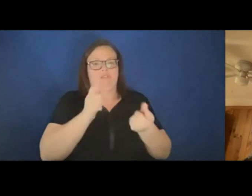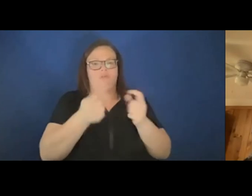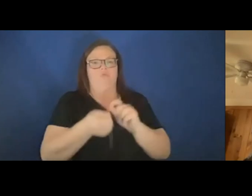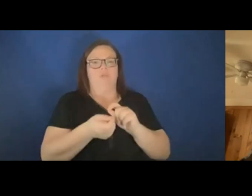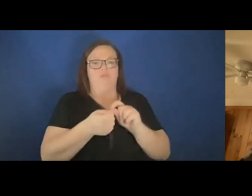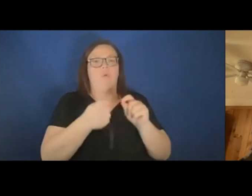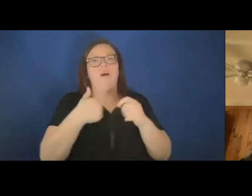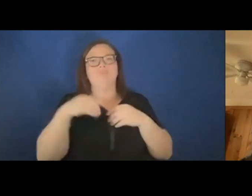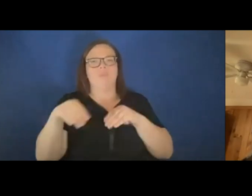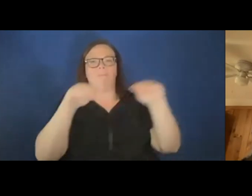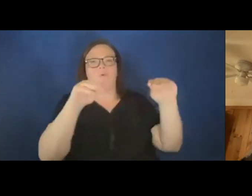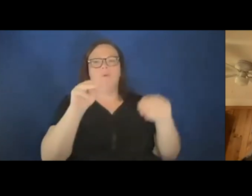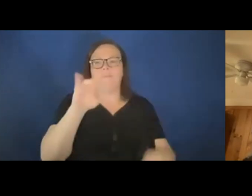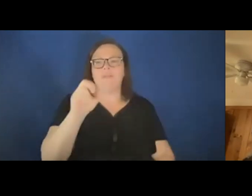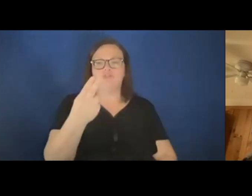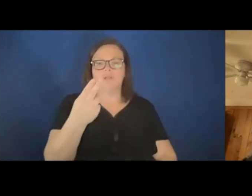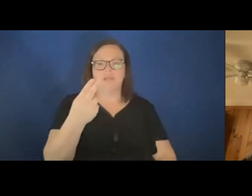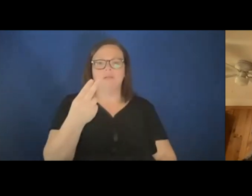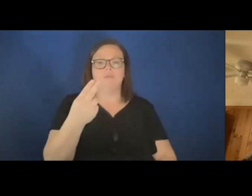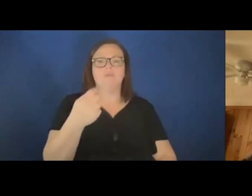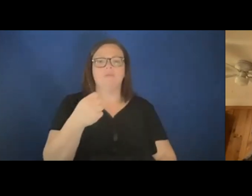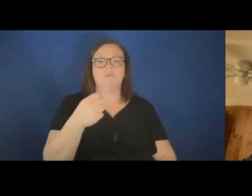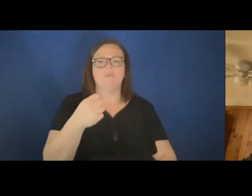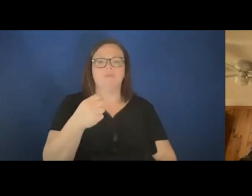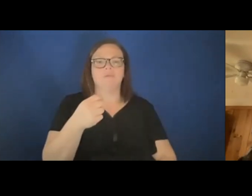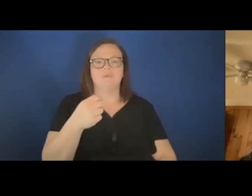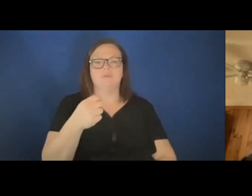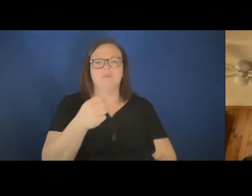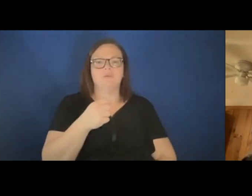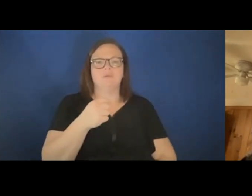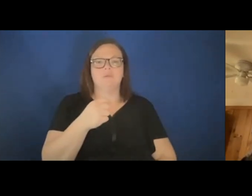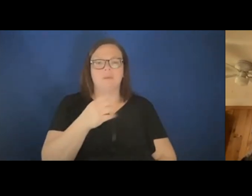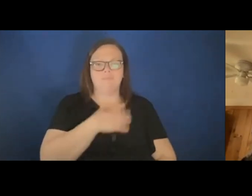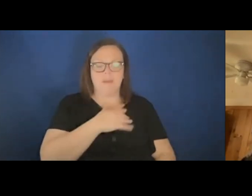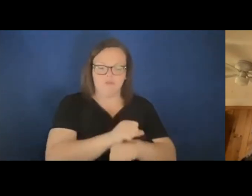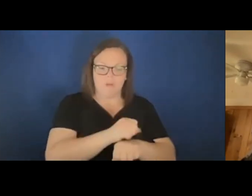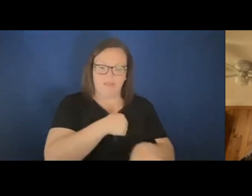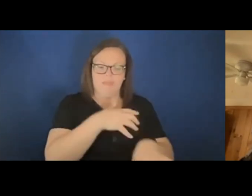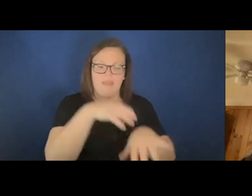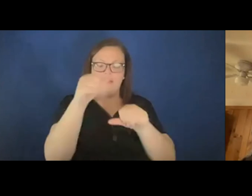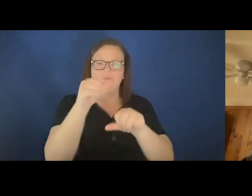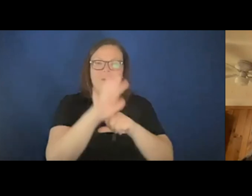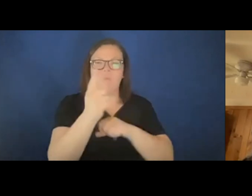recently to Dearborn and left my job. I spent about a year reporting on evictions during